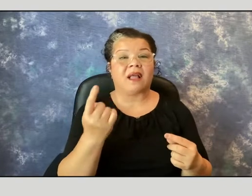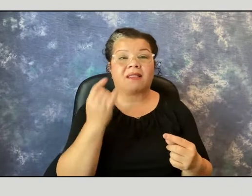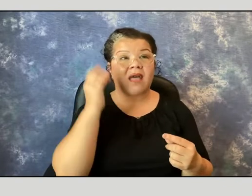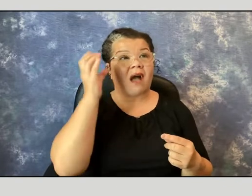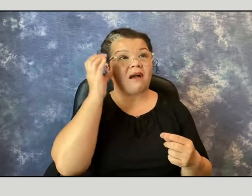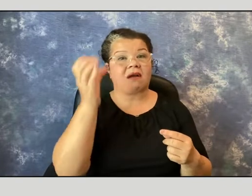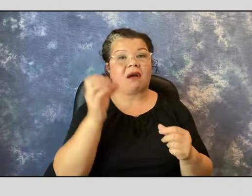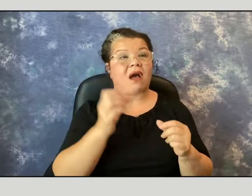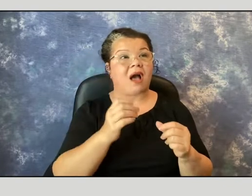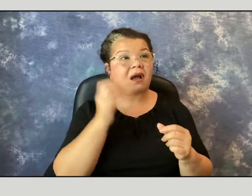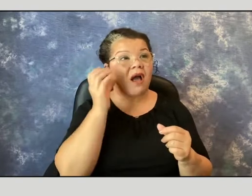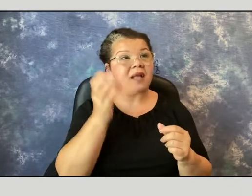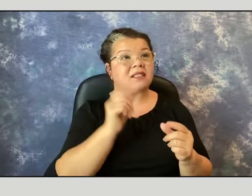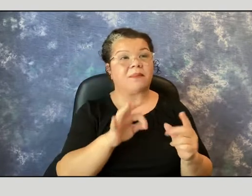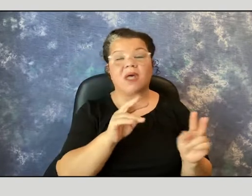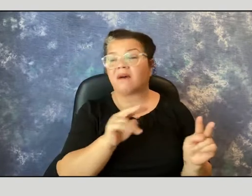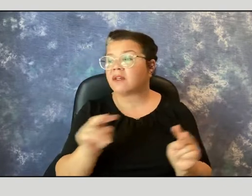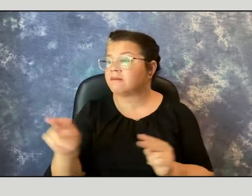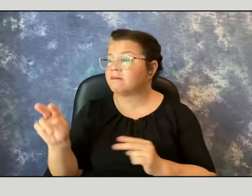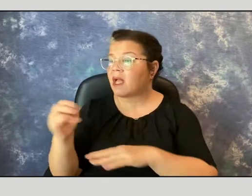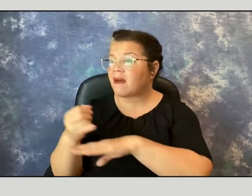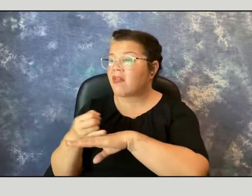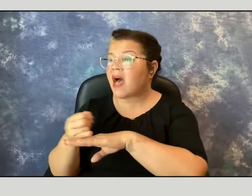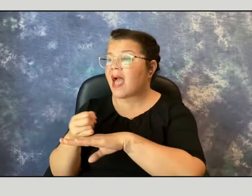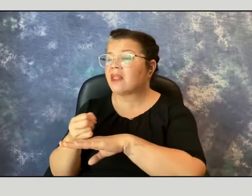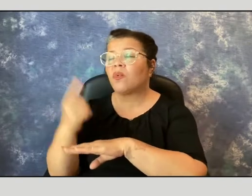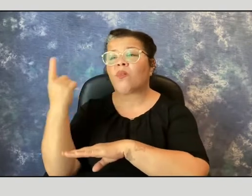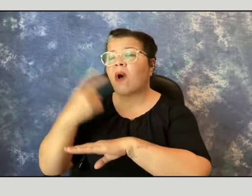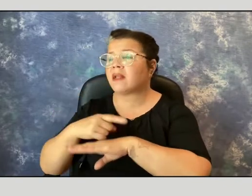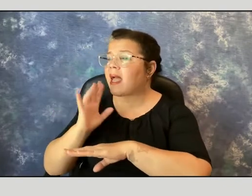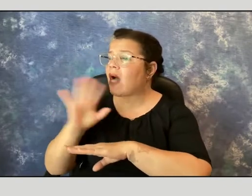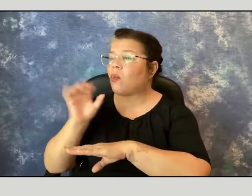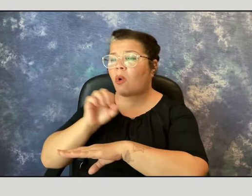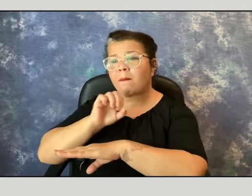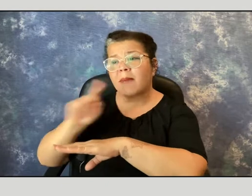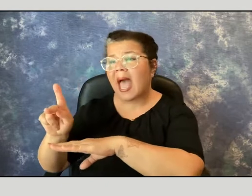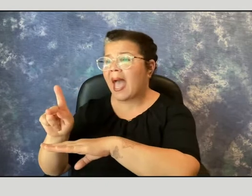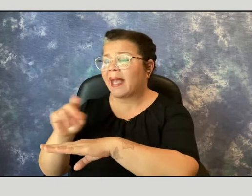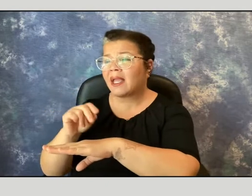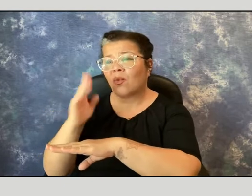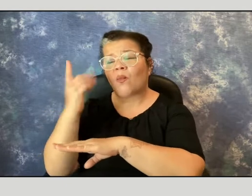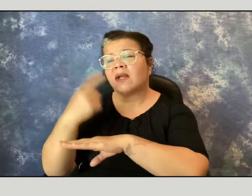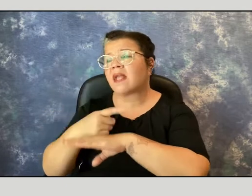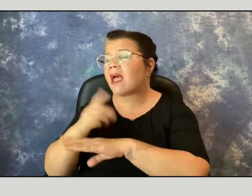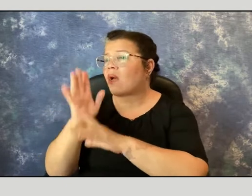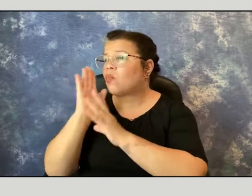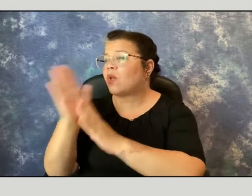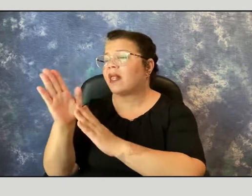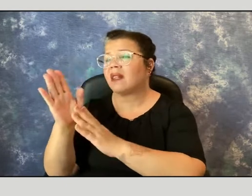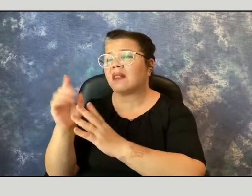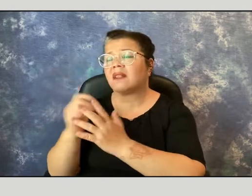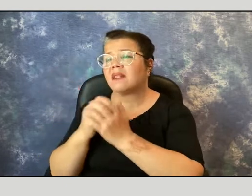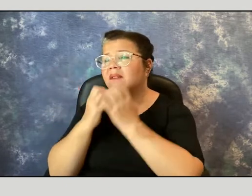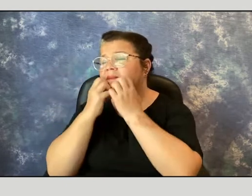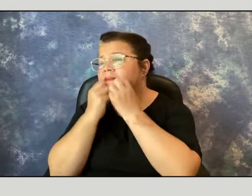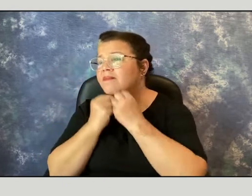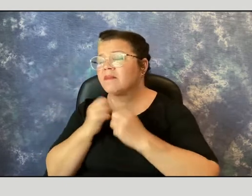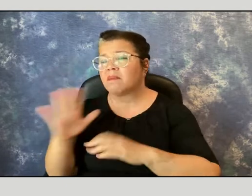which is in many ways an impossible return, 'cause you can never really go back, and I think even for people in Puerto Rico also,